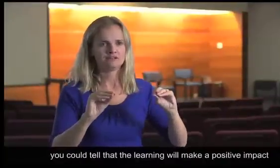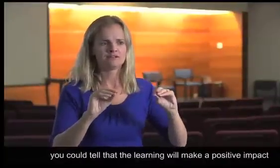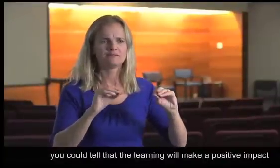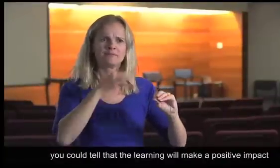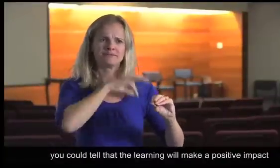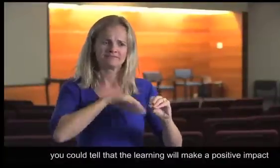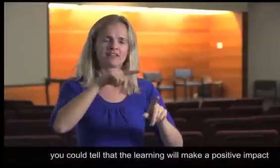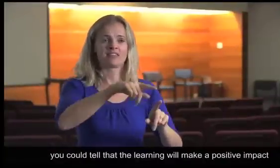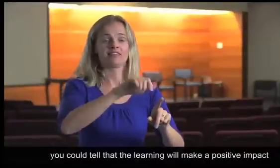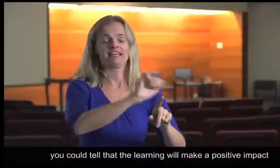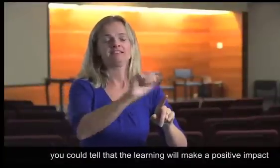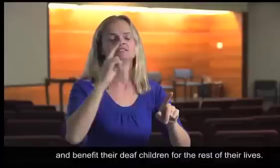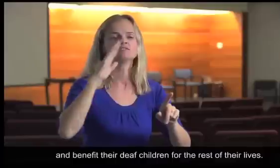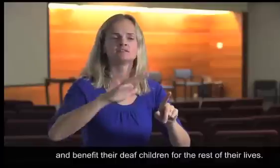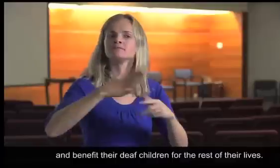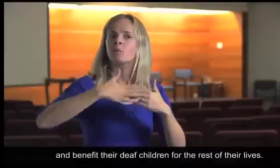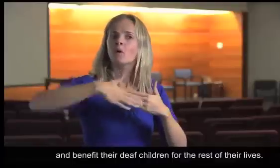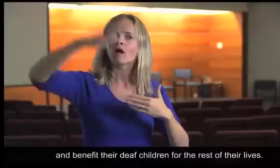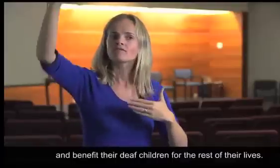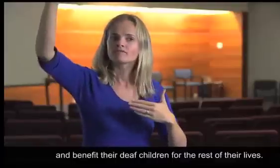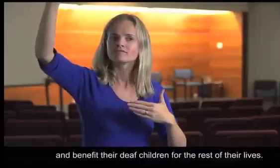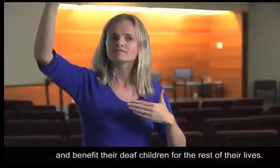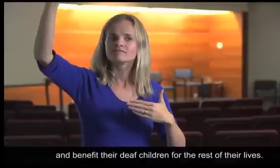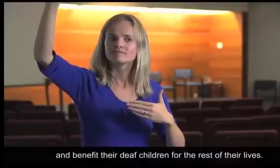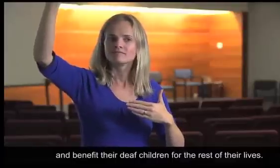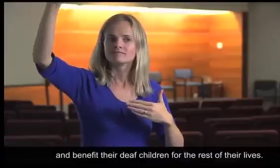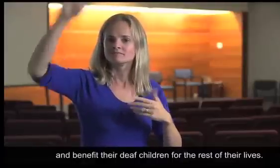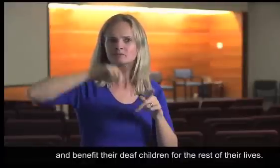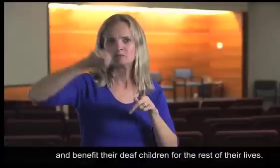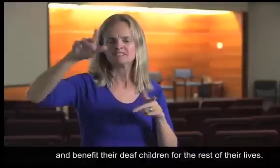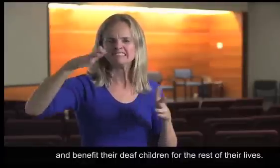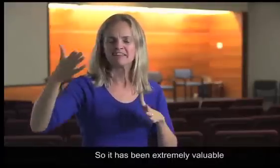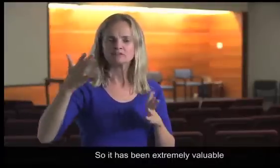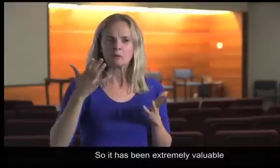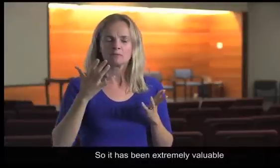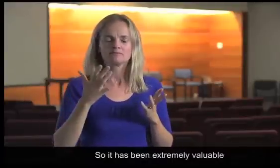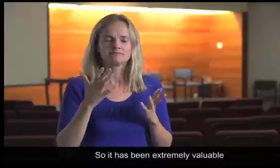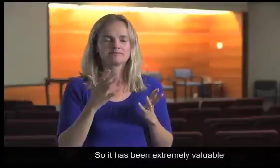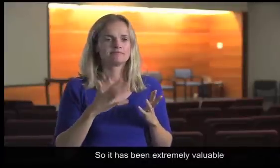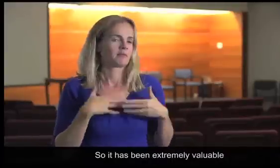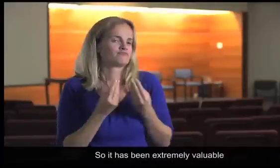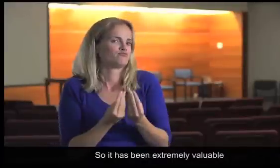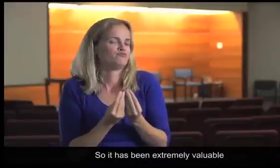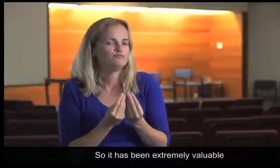that the learning will make a positive impact and benefit their deaf children for the rest of their lives. So it has been extremely valuable